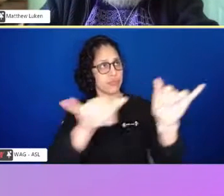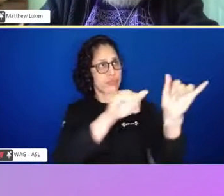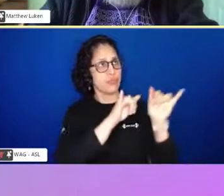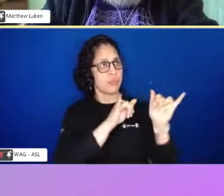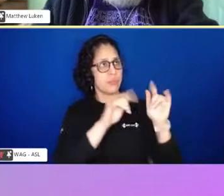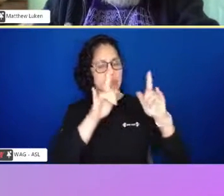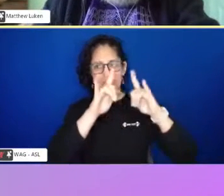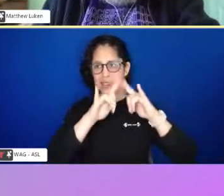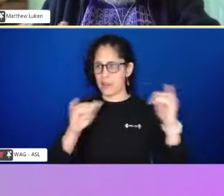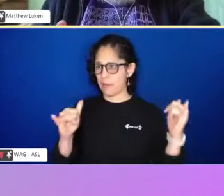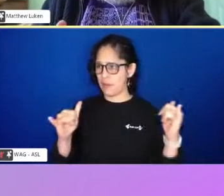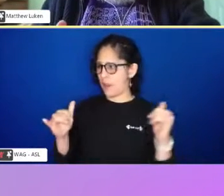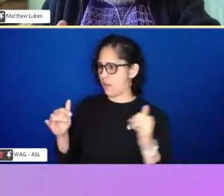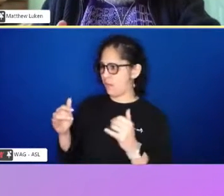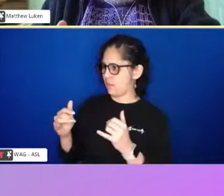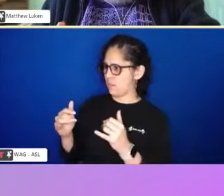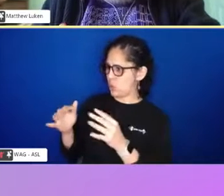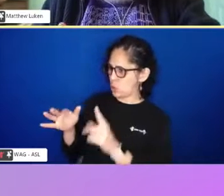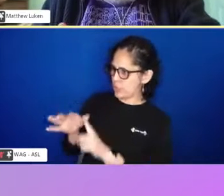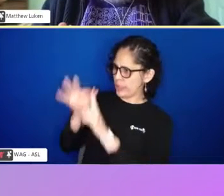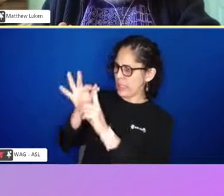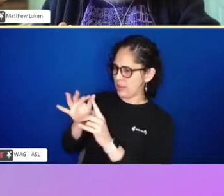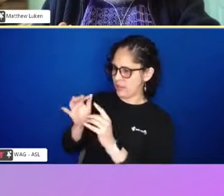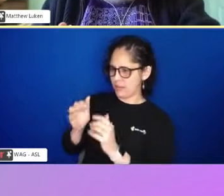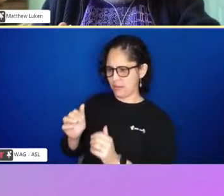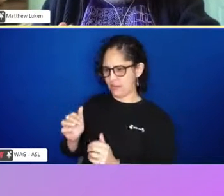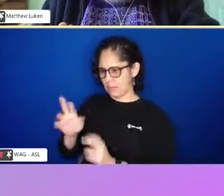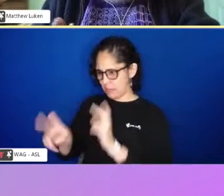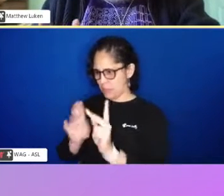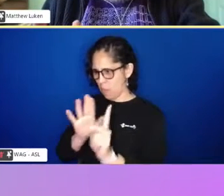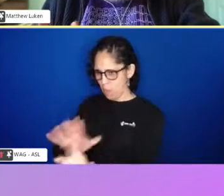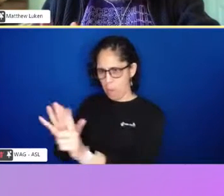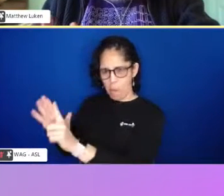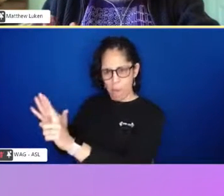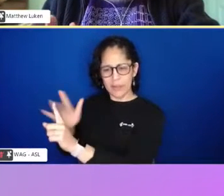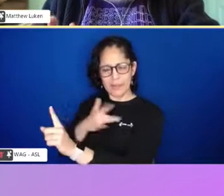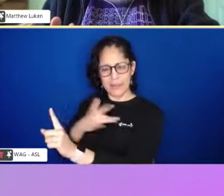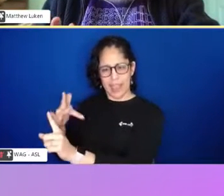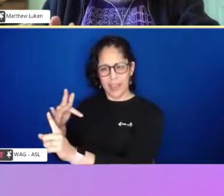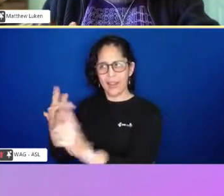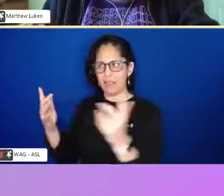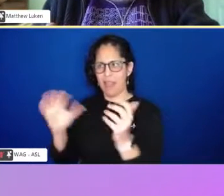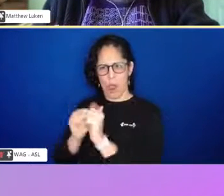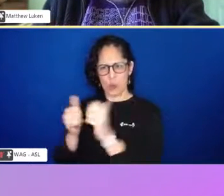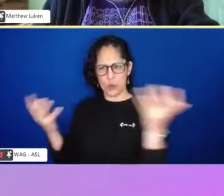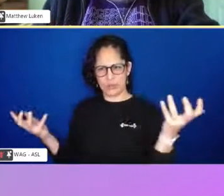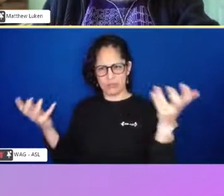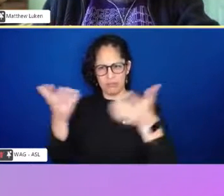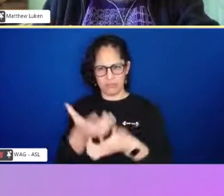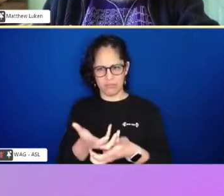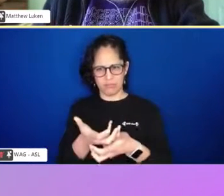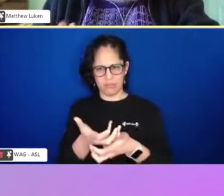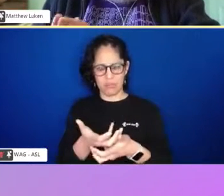it's trying to blend universal designs and the acknowledgement of individual ality